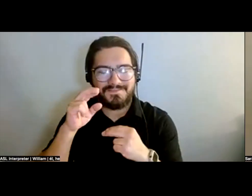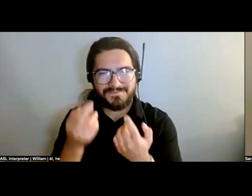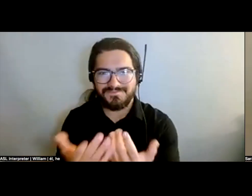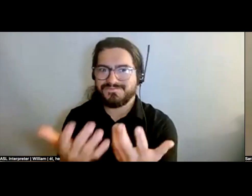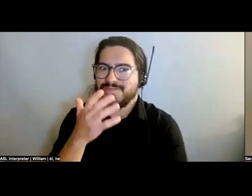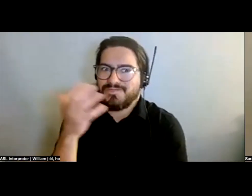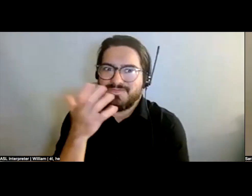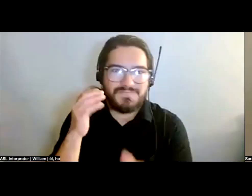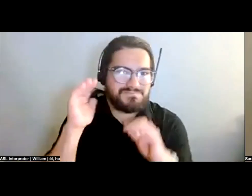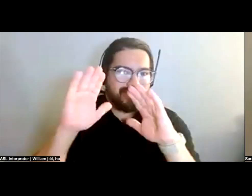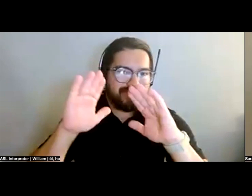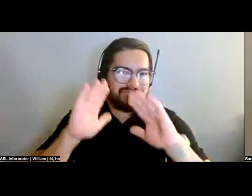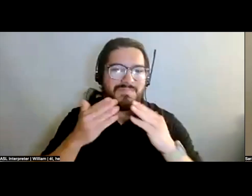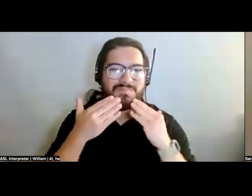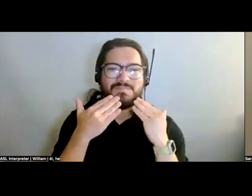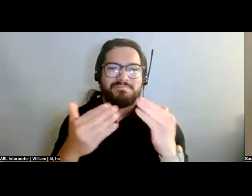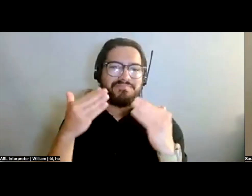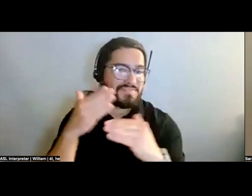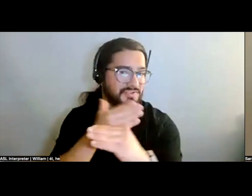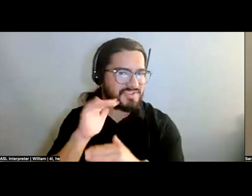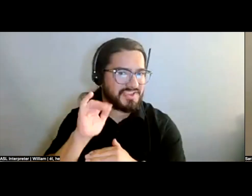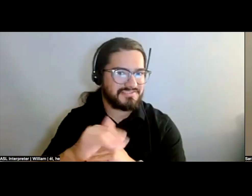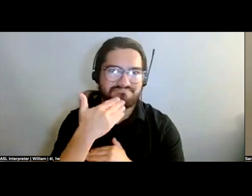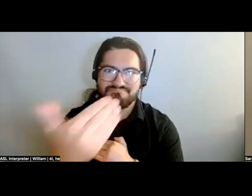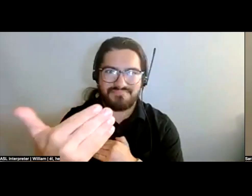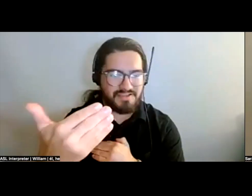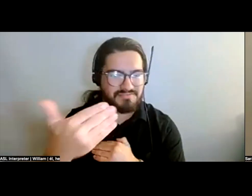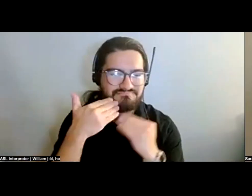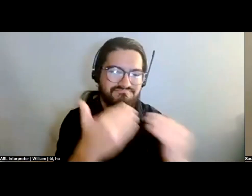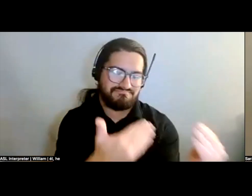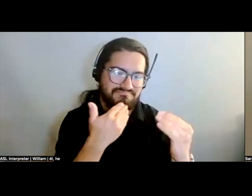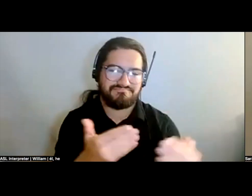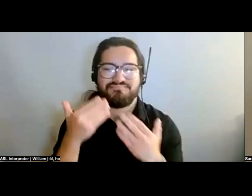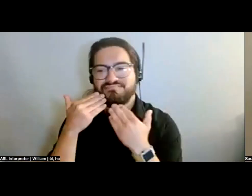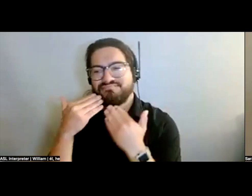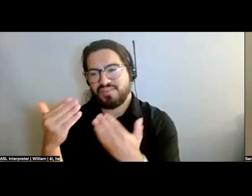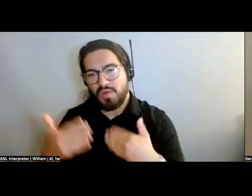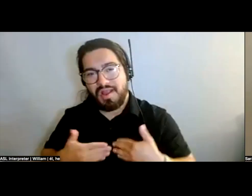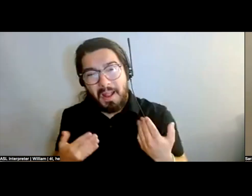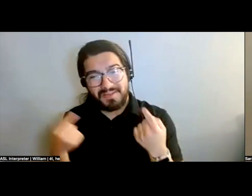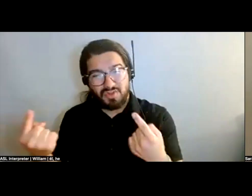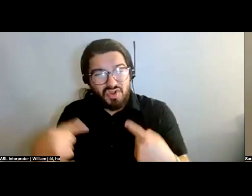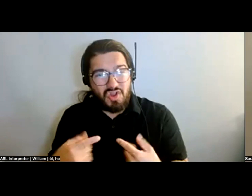Thank you for sharing this with us. Thank you. We're really happy to have you here.